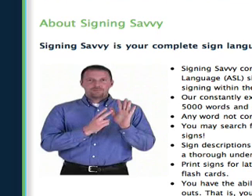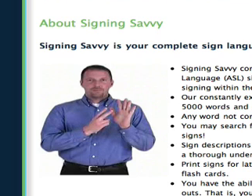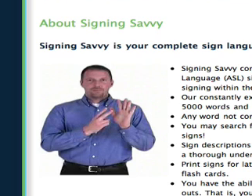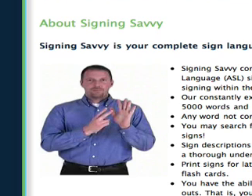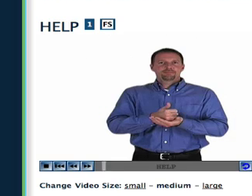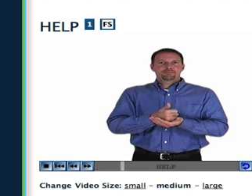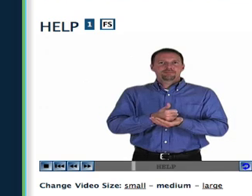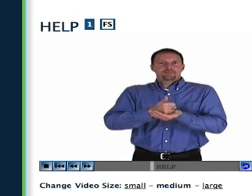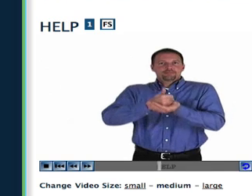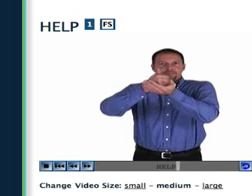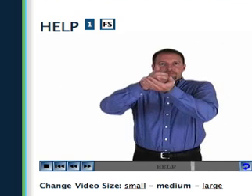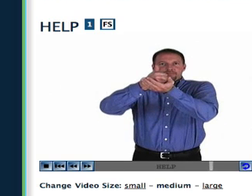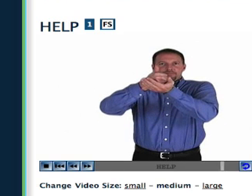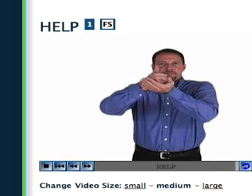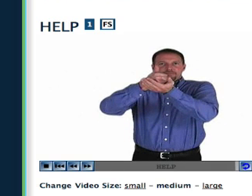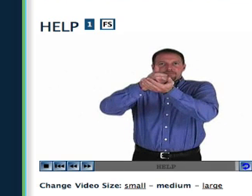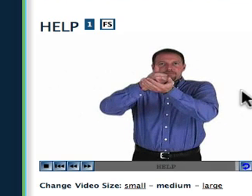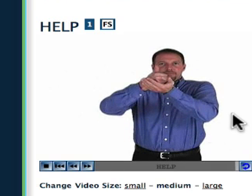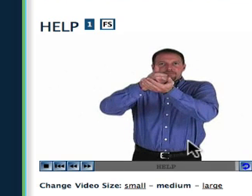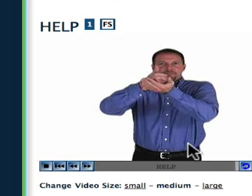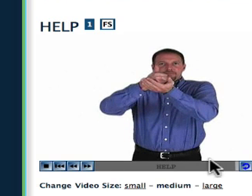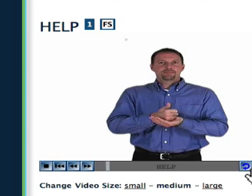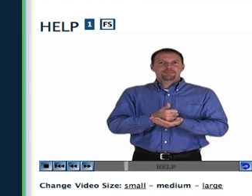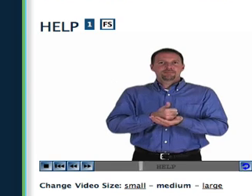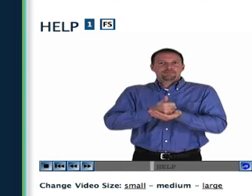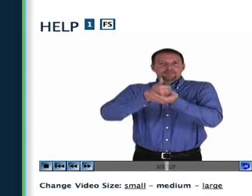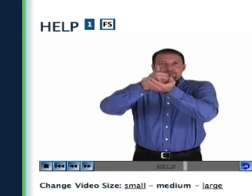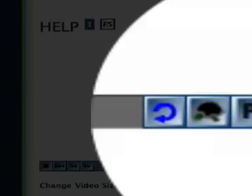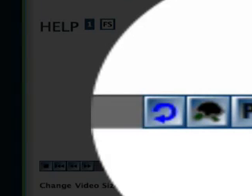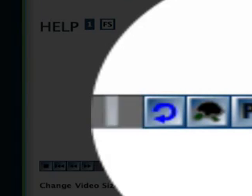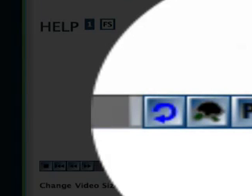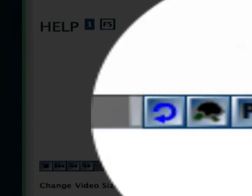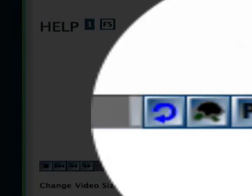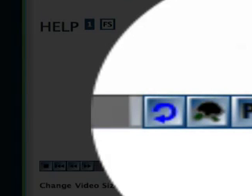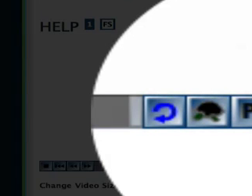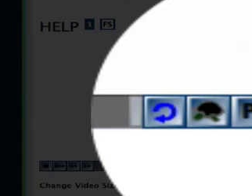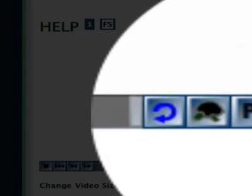So let me go ahead and bring up a sign, in this case the sign for HELP, and let me click on the PRINT button.